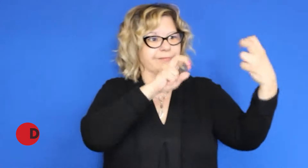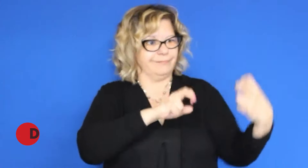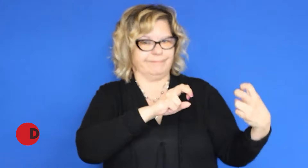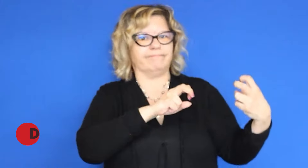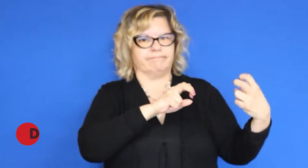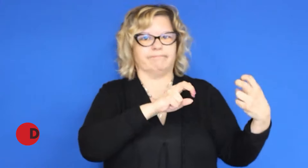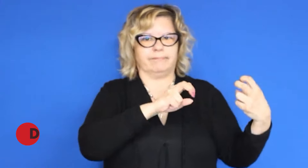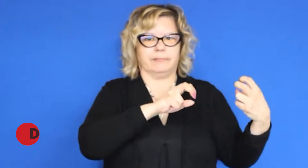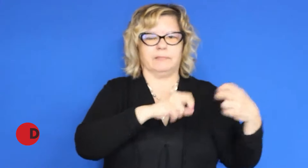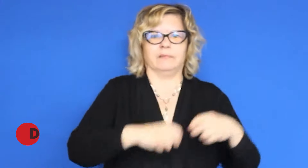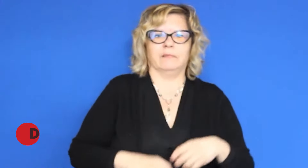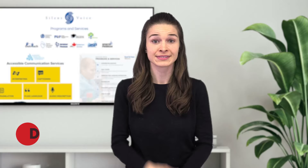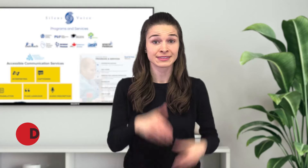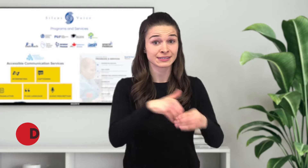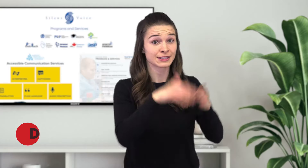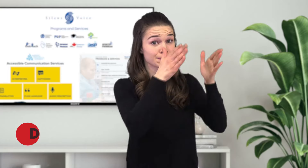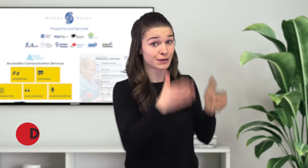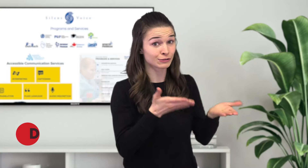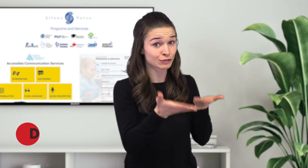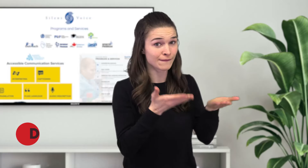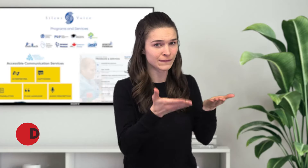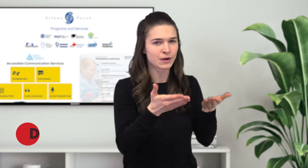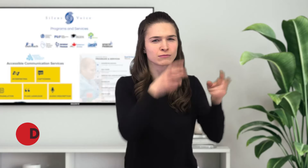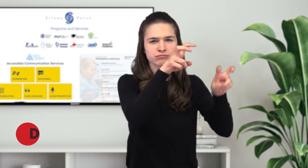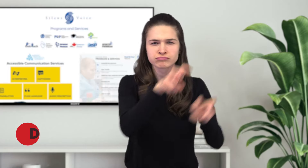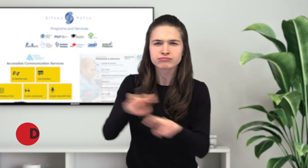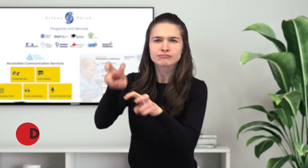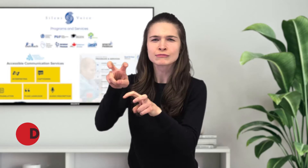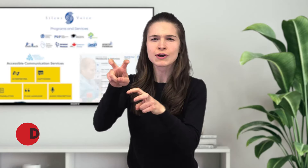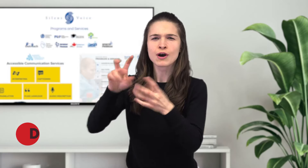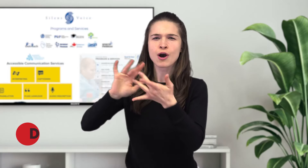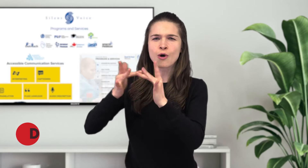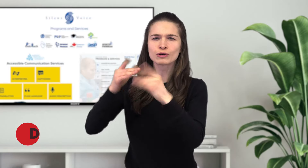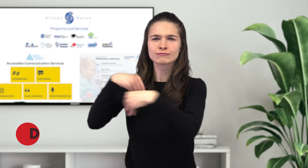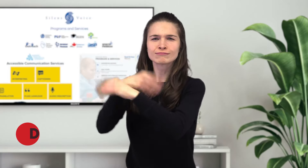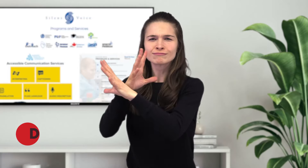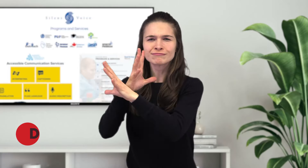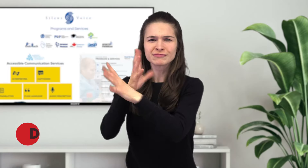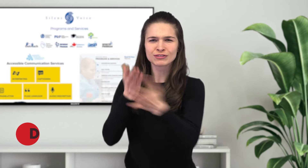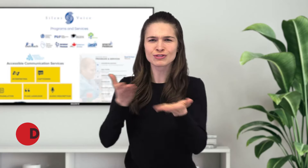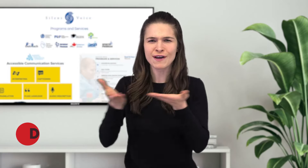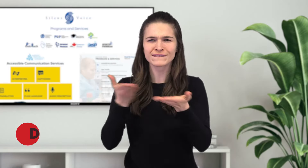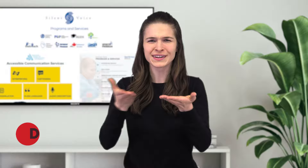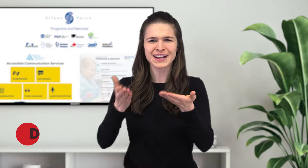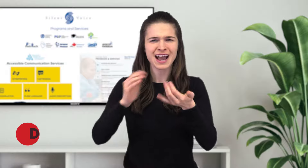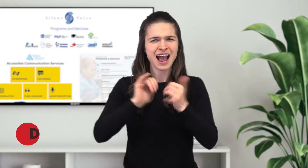an in-person meeting. [Nicole]: How does switching from providing services in person to